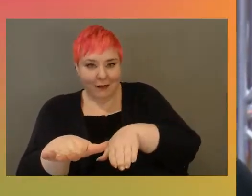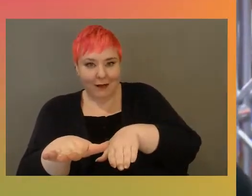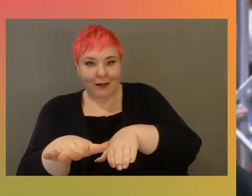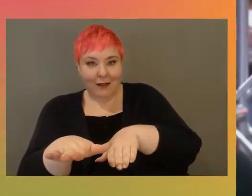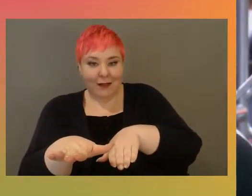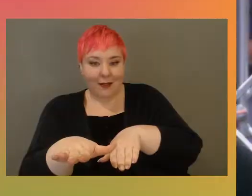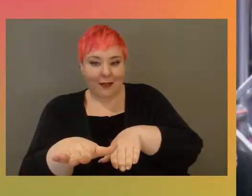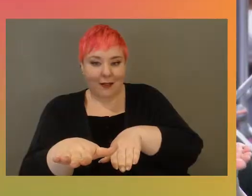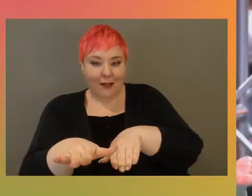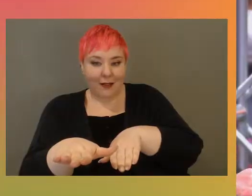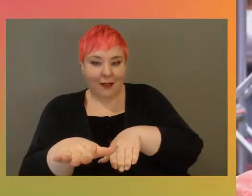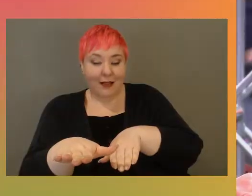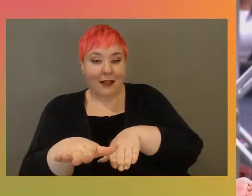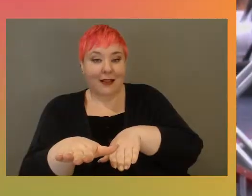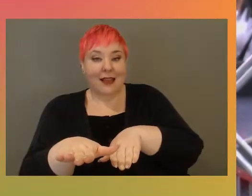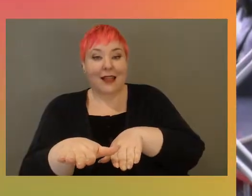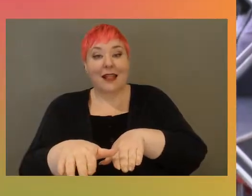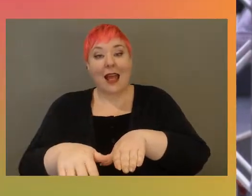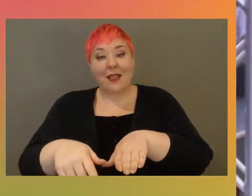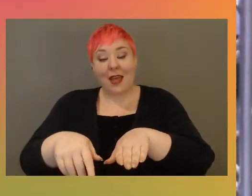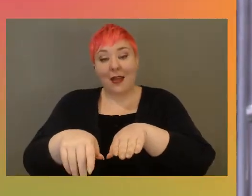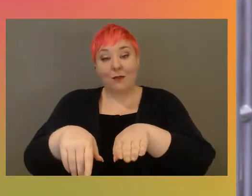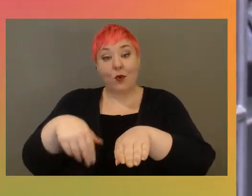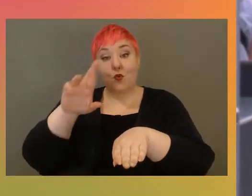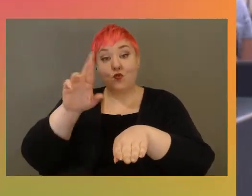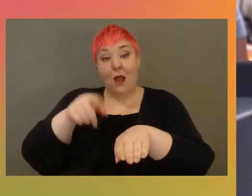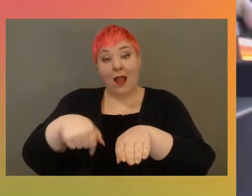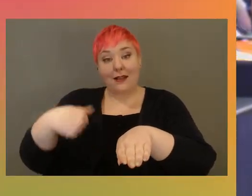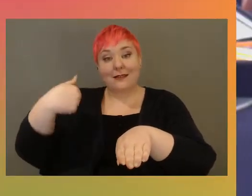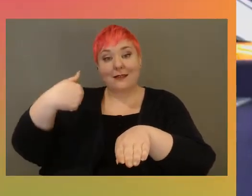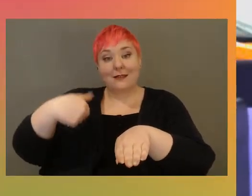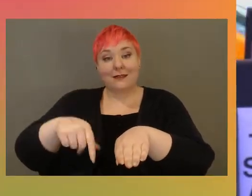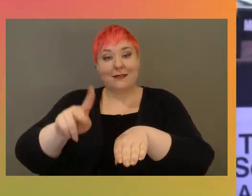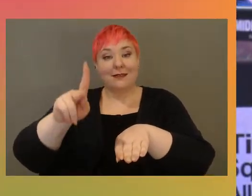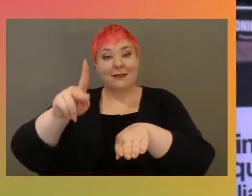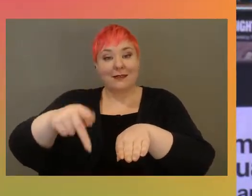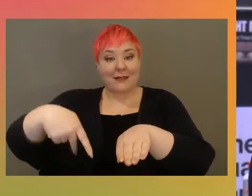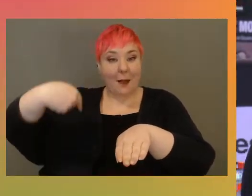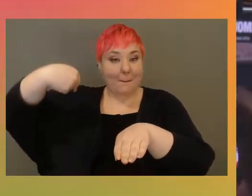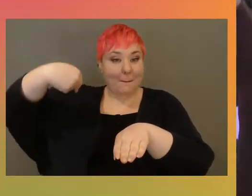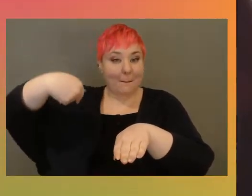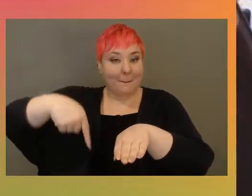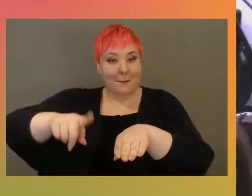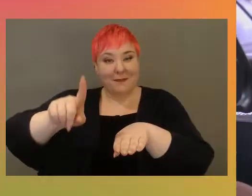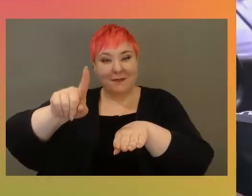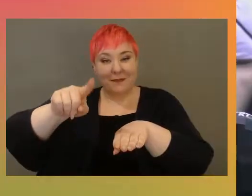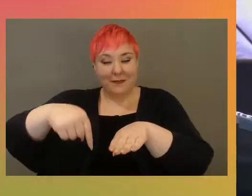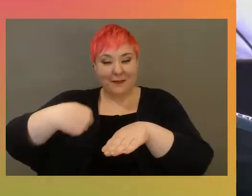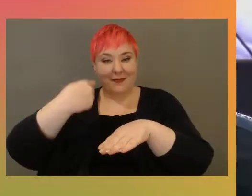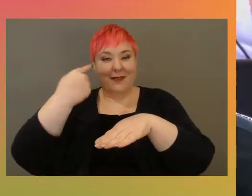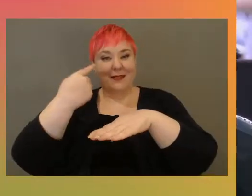STEP YOUR LEFT FOOT PARTWAY FORWARD. LIFT YOUR RIGHT LEG, AND JUST